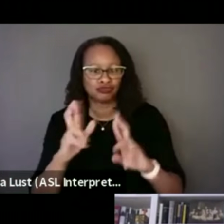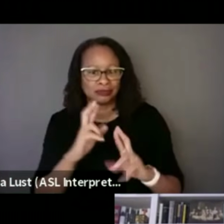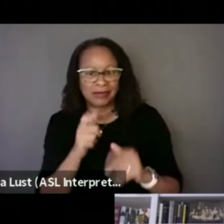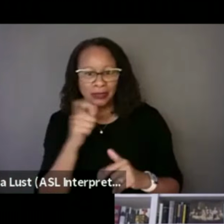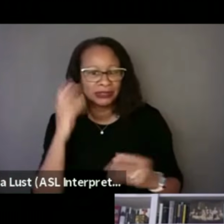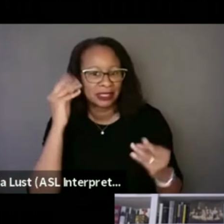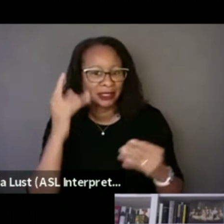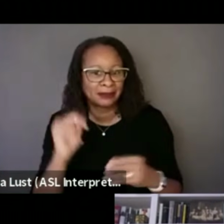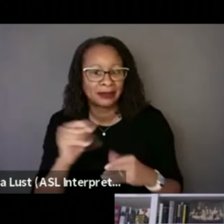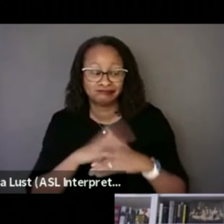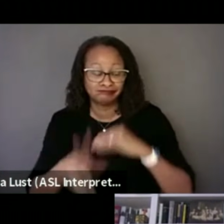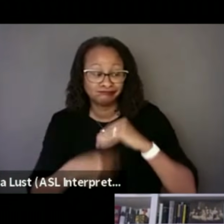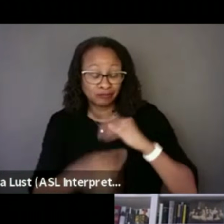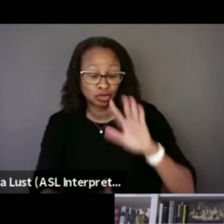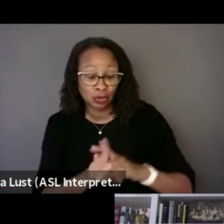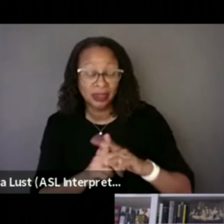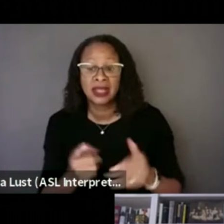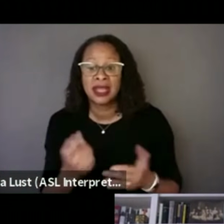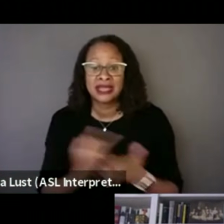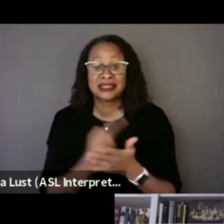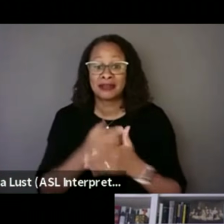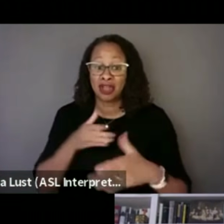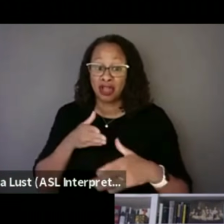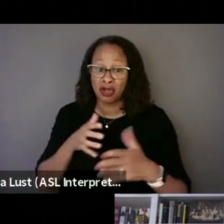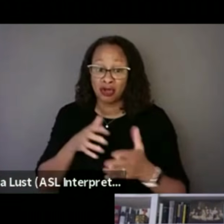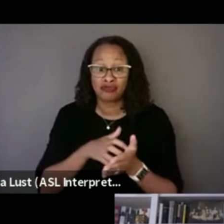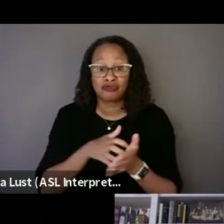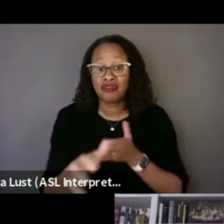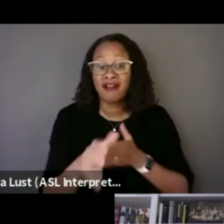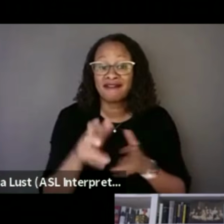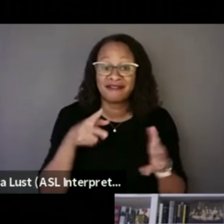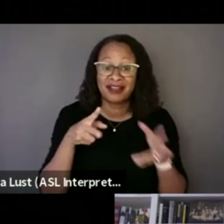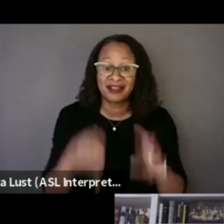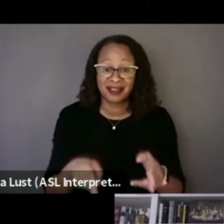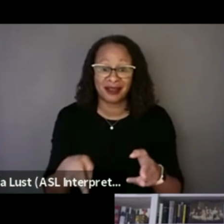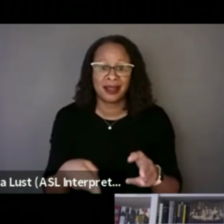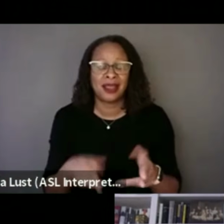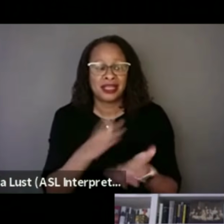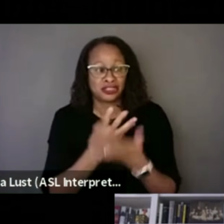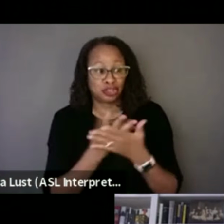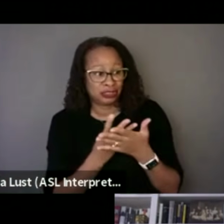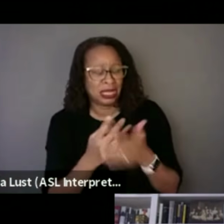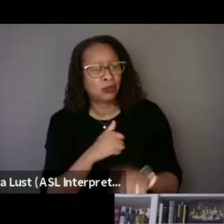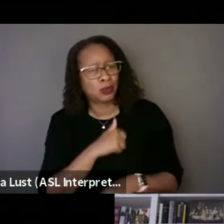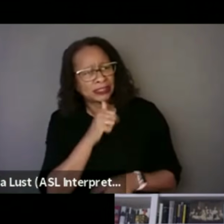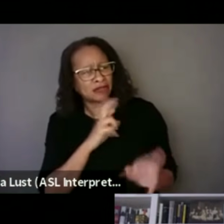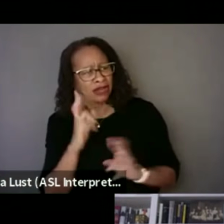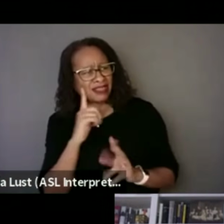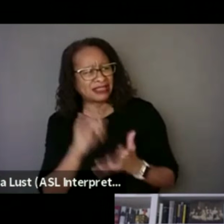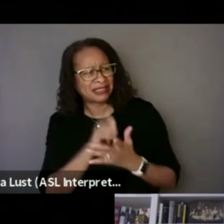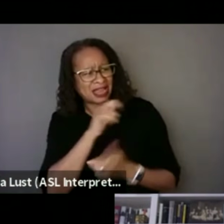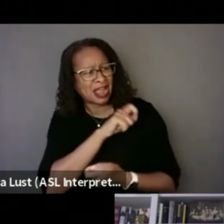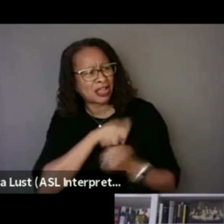And I mean, sometimes in rough cut screenings, you're like, oh, I didn't anticipate that. And that is not accurate and not what we want to be sending.